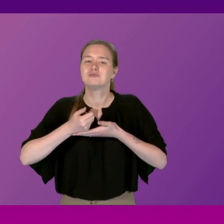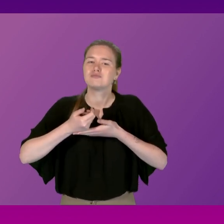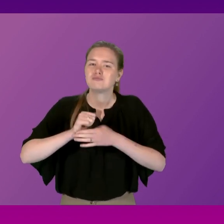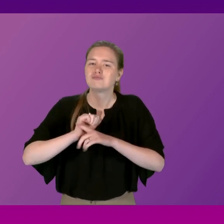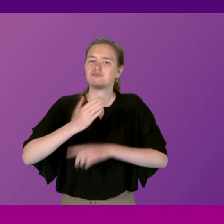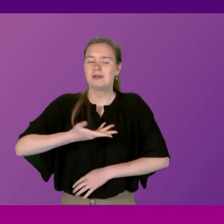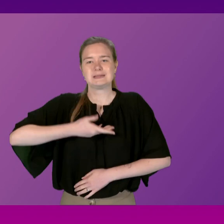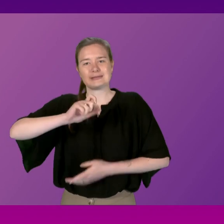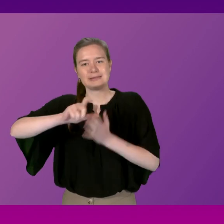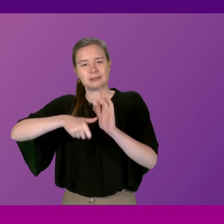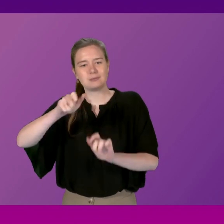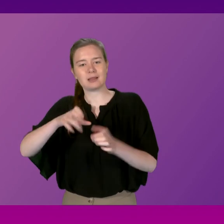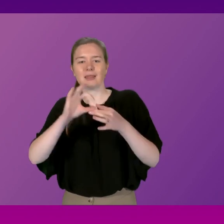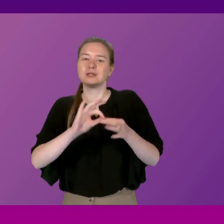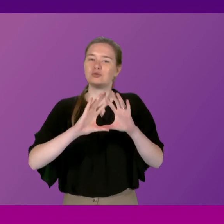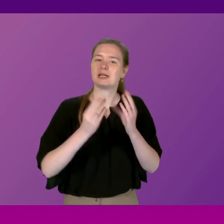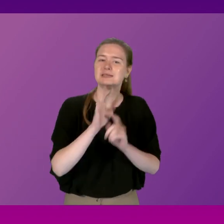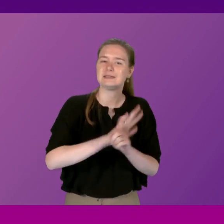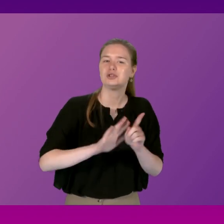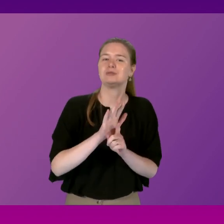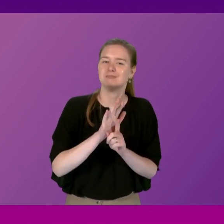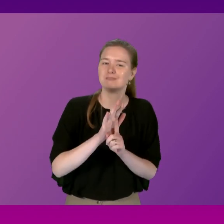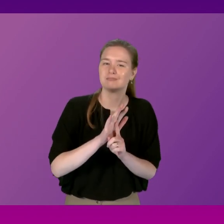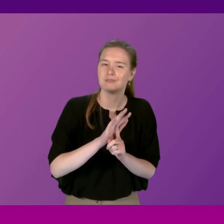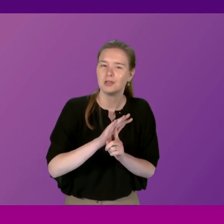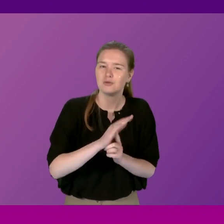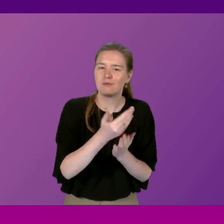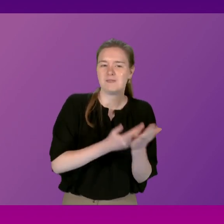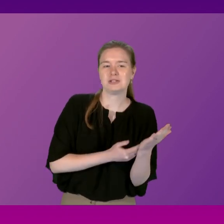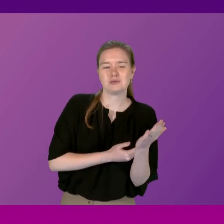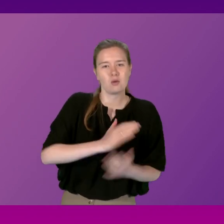is enshrined in the United Nations Convention on the Rights of Persons with Disabilities?